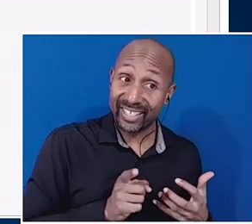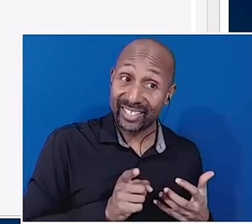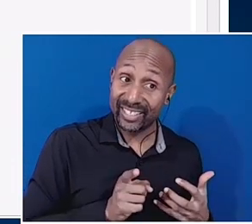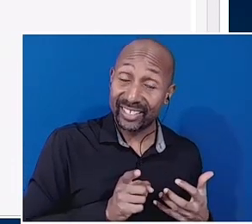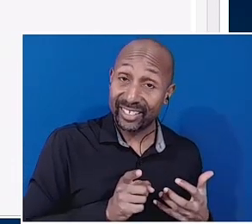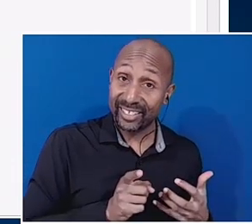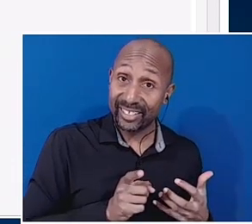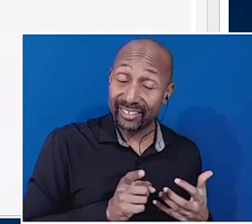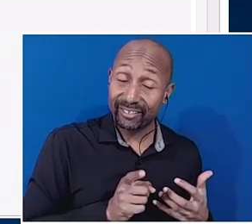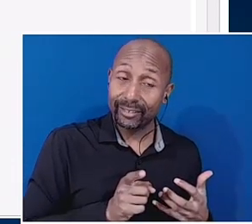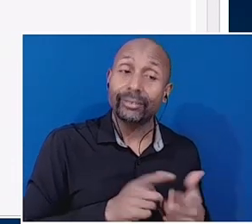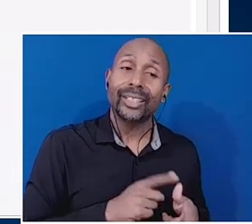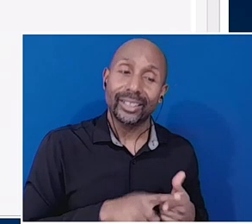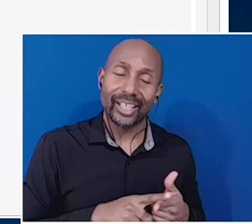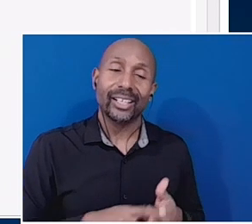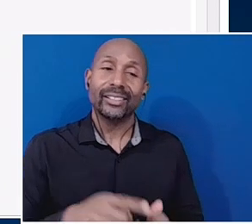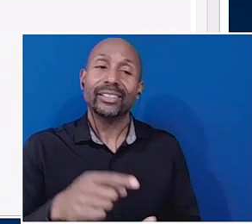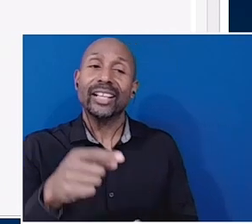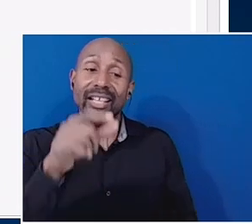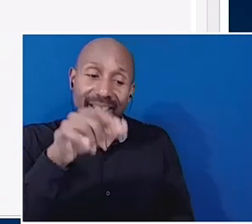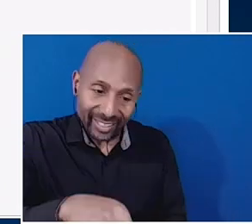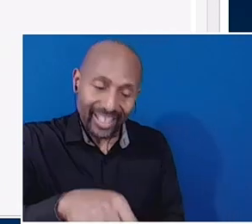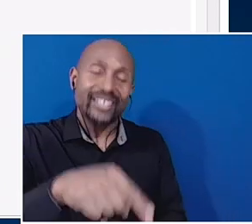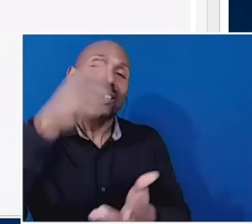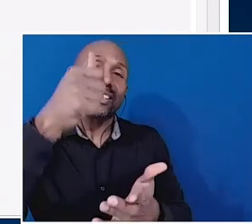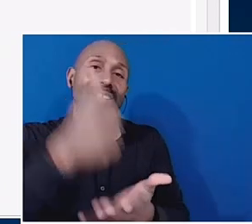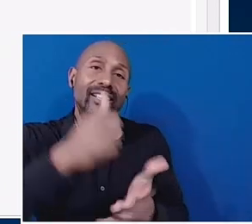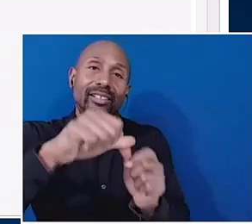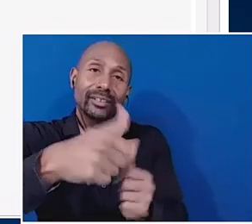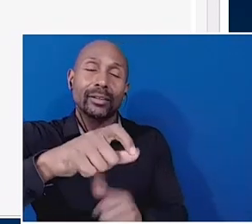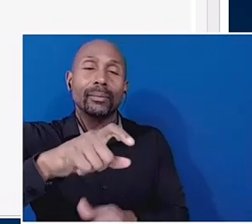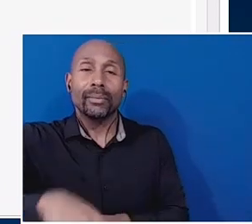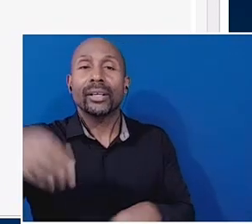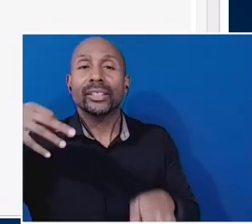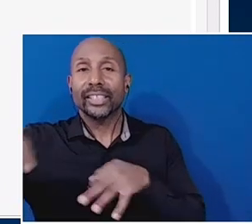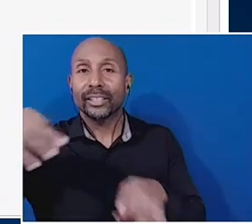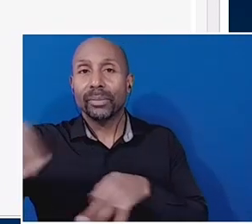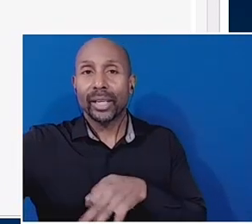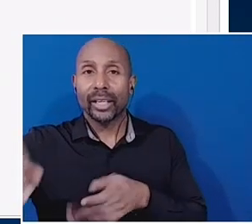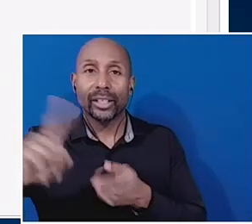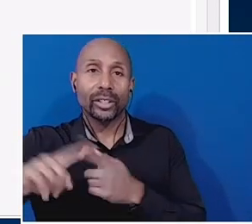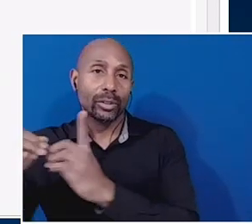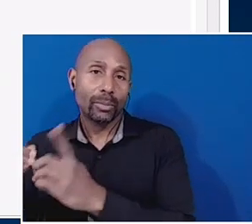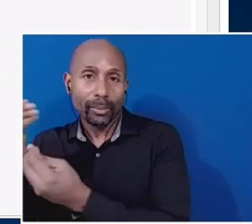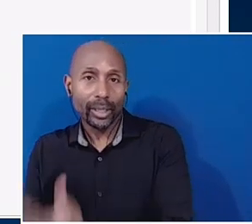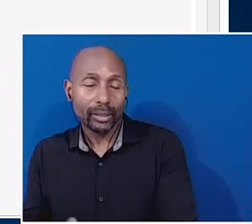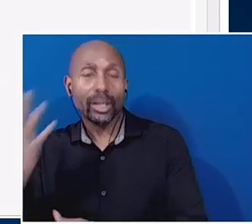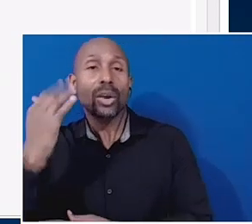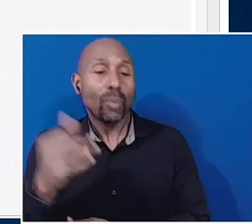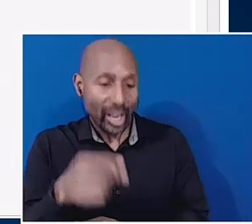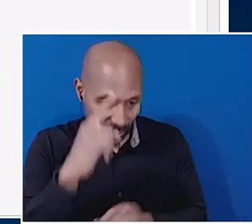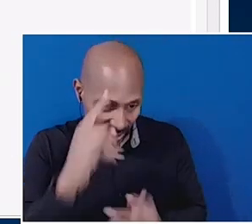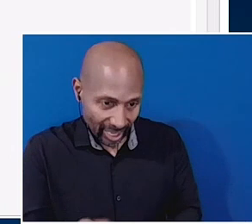be made why the agency, in this case, decided to approve the substantive change